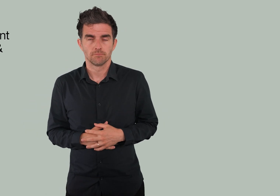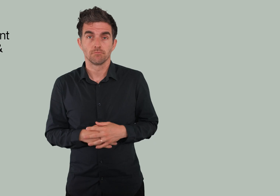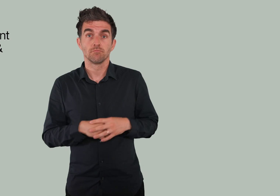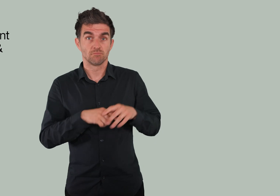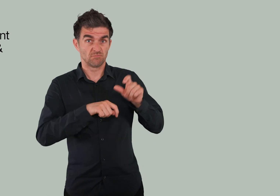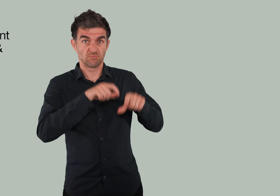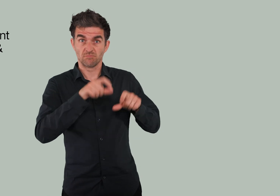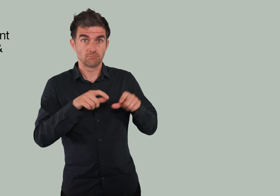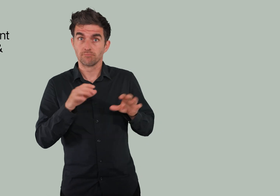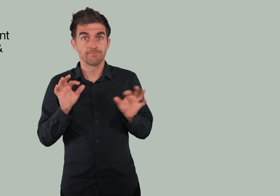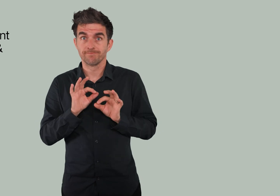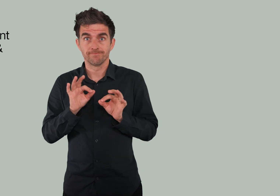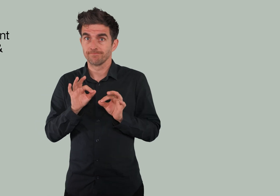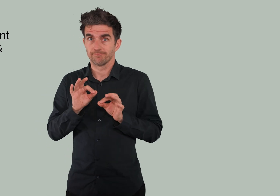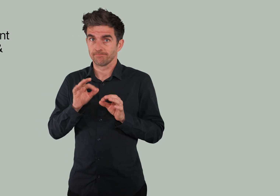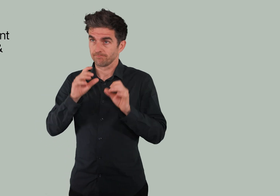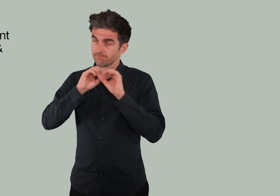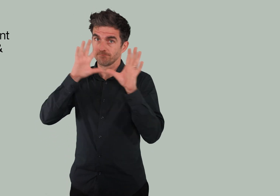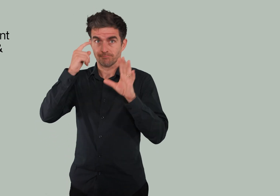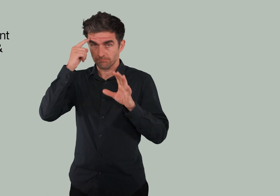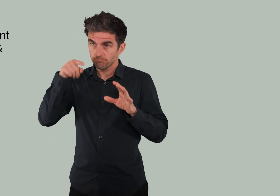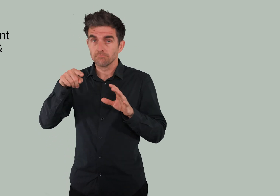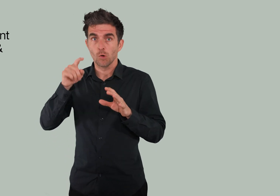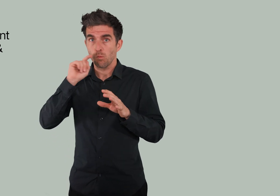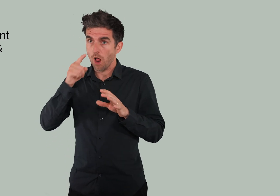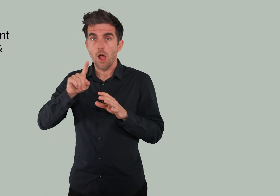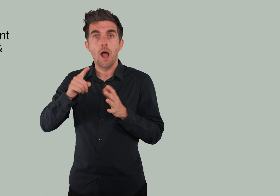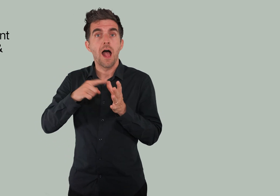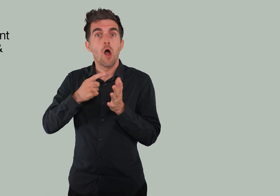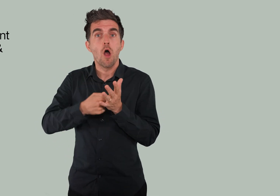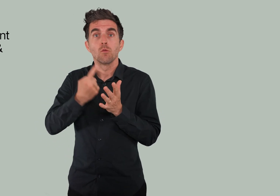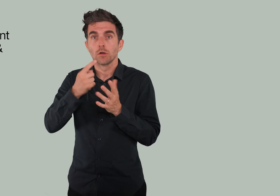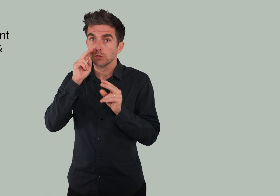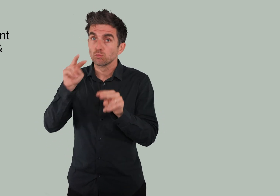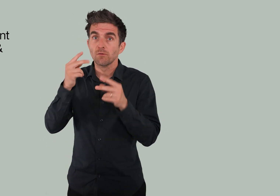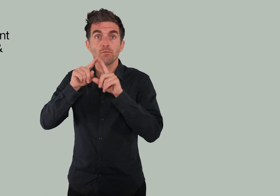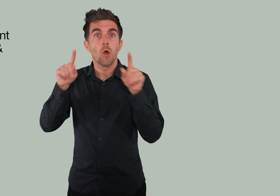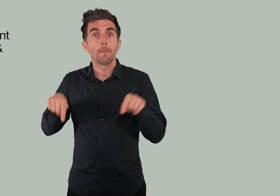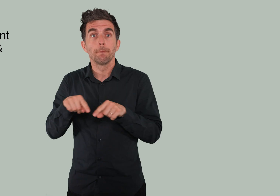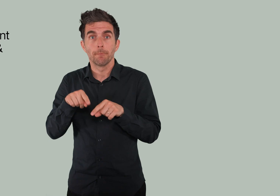Customers do not anticipate the arrival of the “AR1” review forms